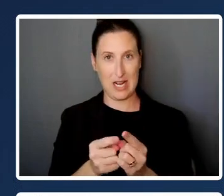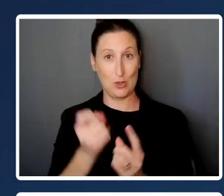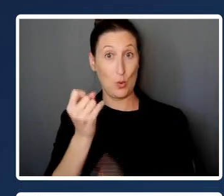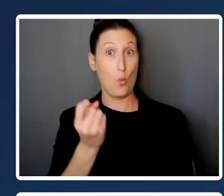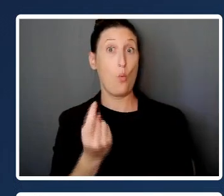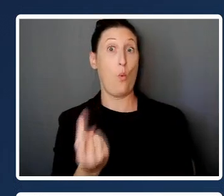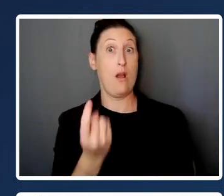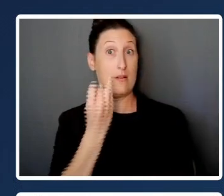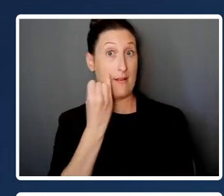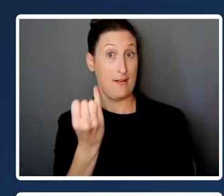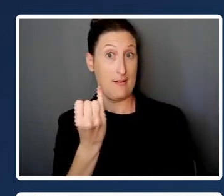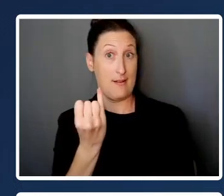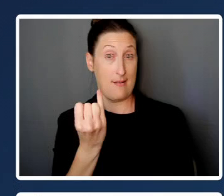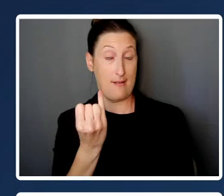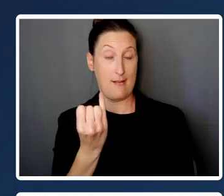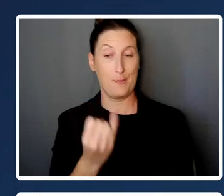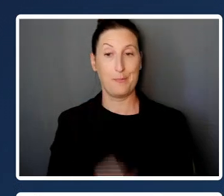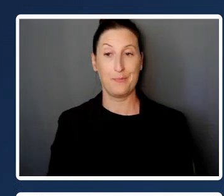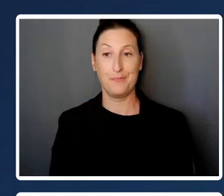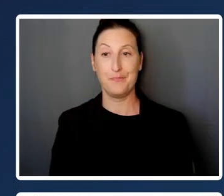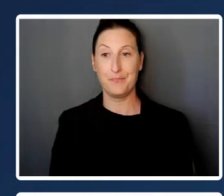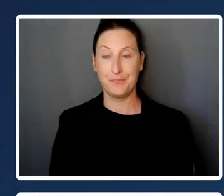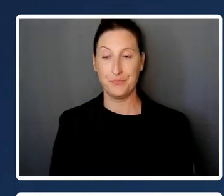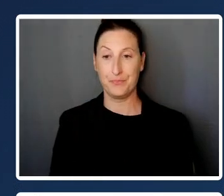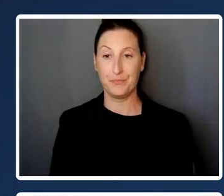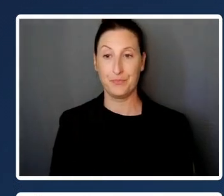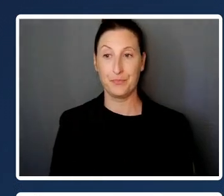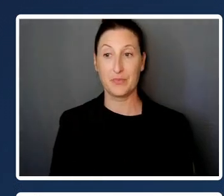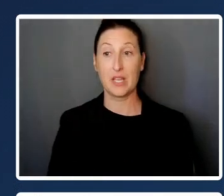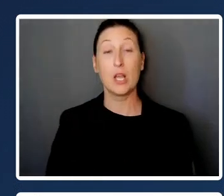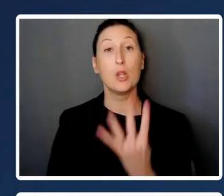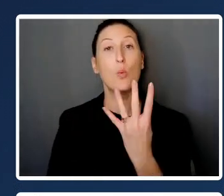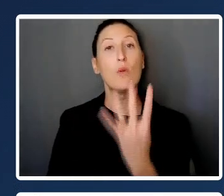And then these -- we had, I think, four small groups. And then they presented the ideas to